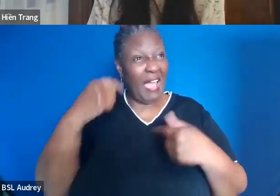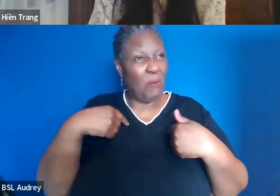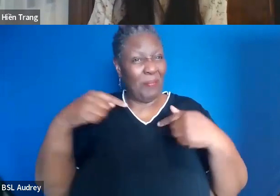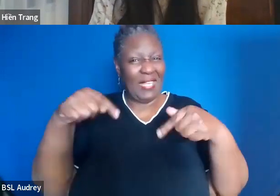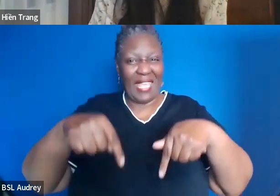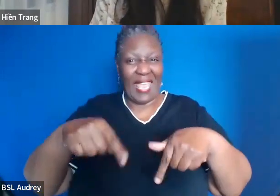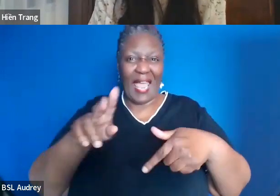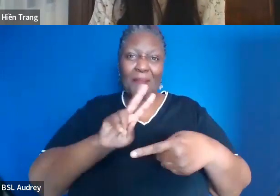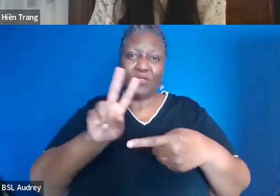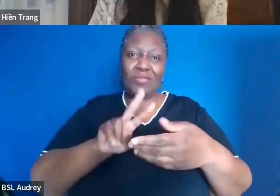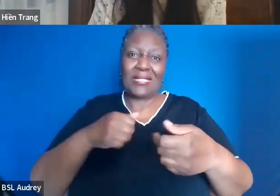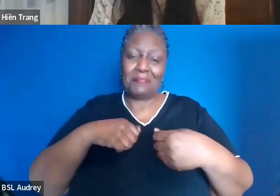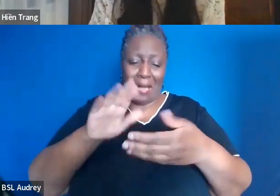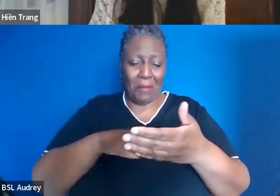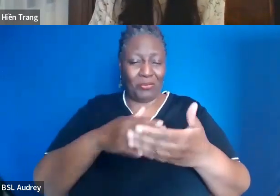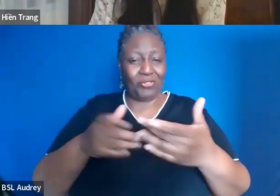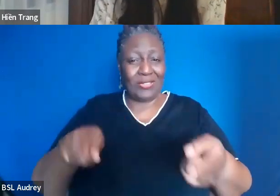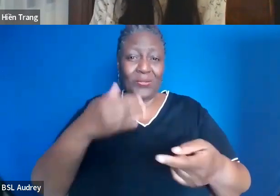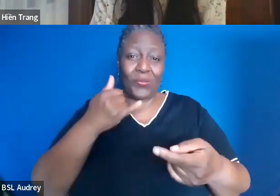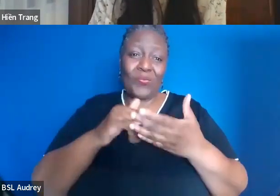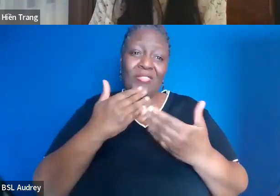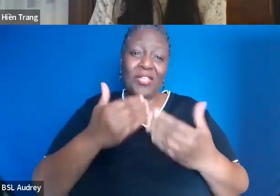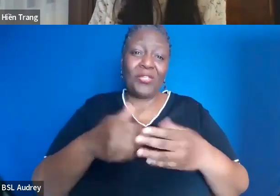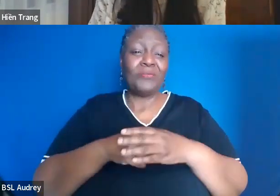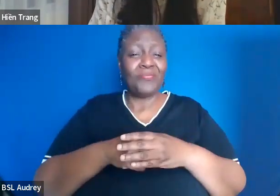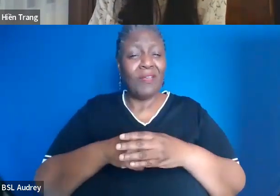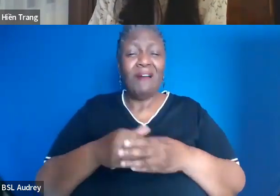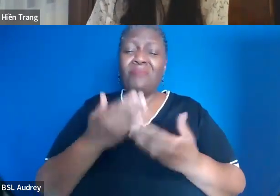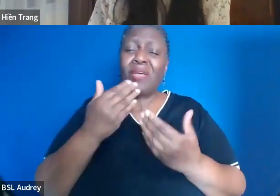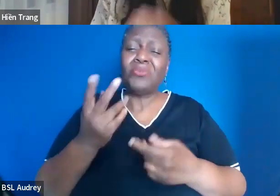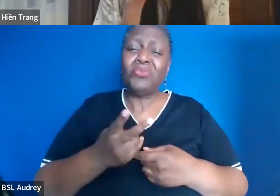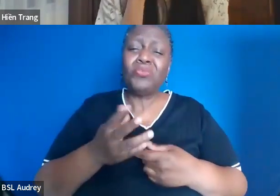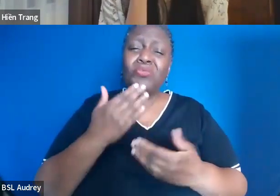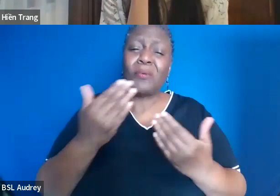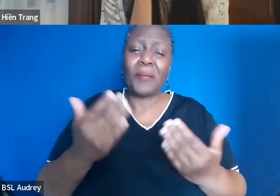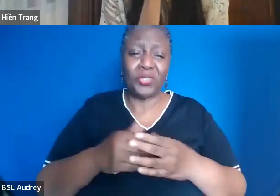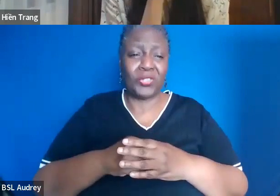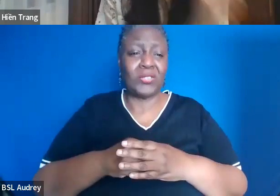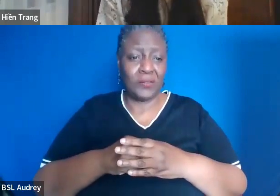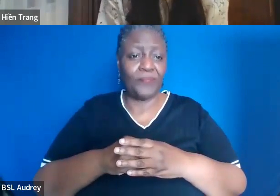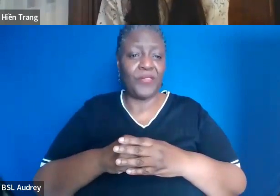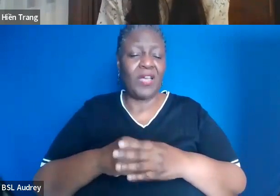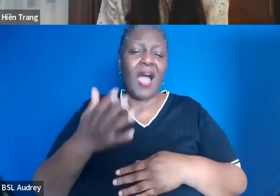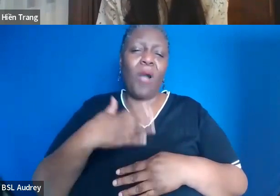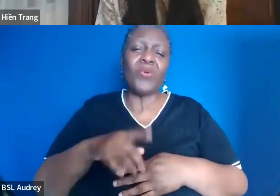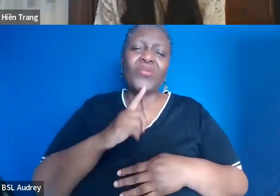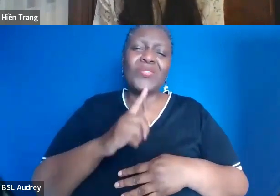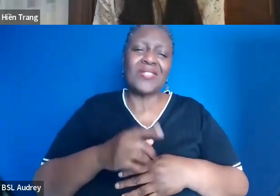read my poems for you guys thinking well thank you very much um I I want to say that uh I think